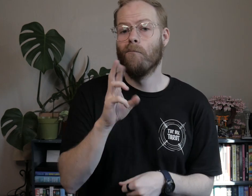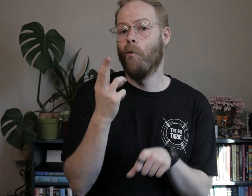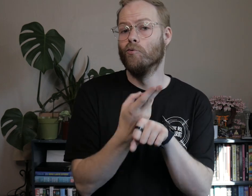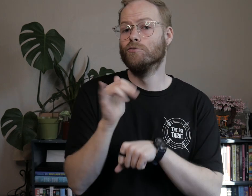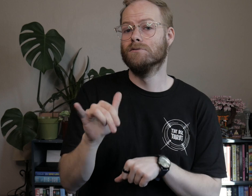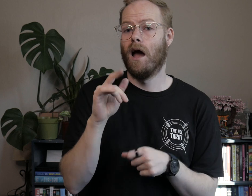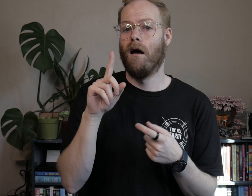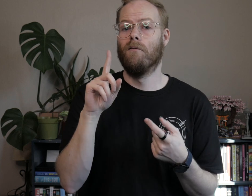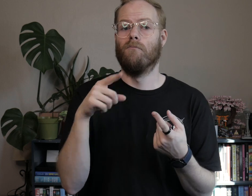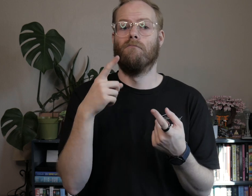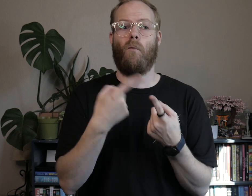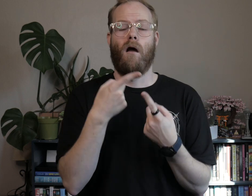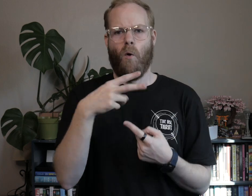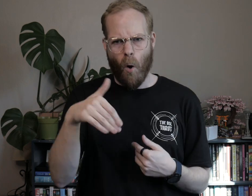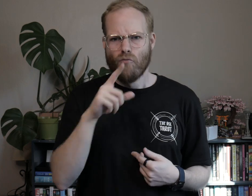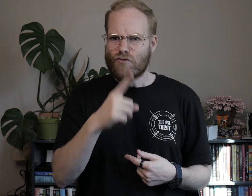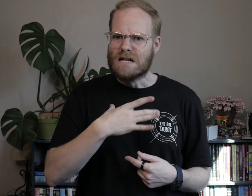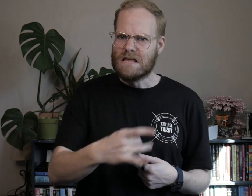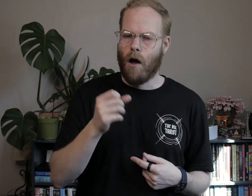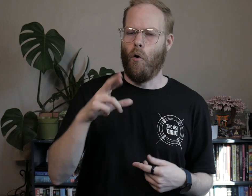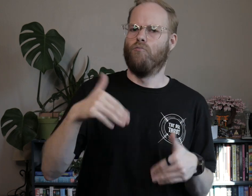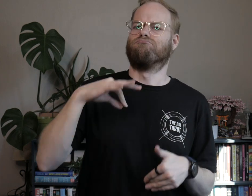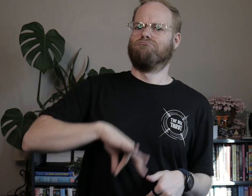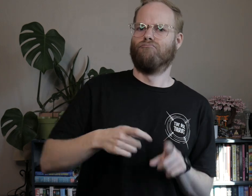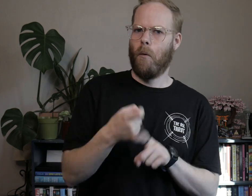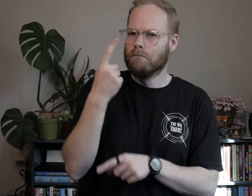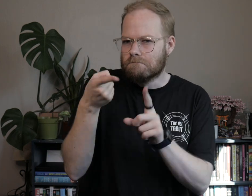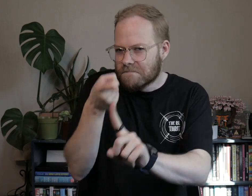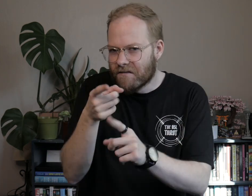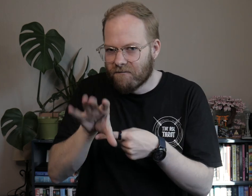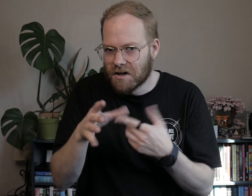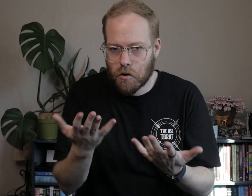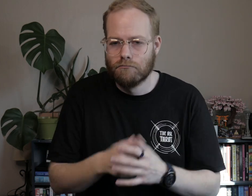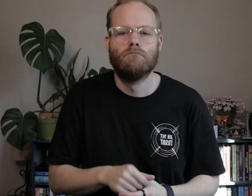or use that to pay when you particularly like or really benefited from a specific video.